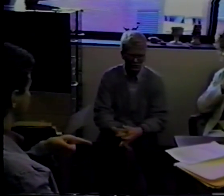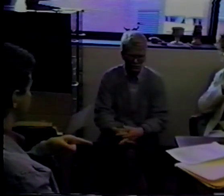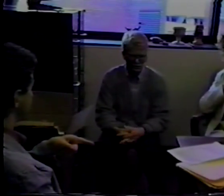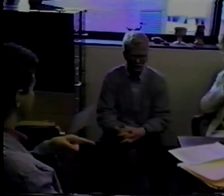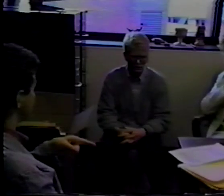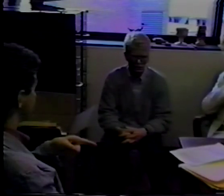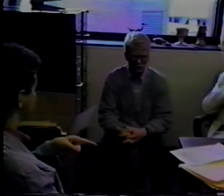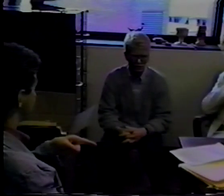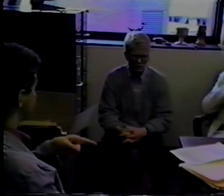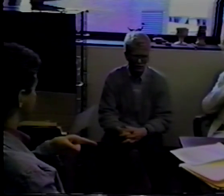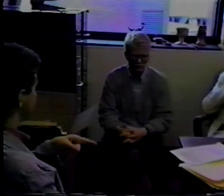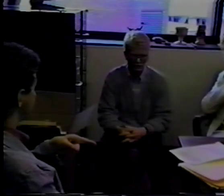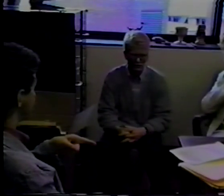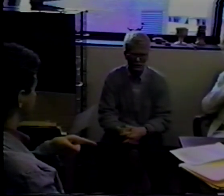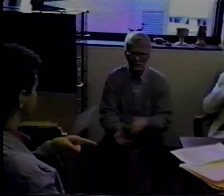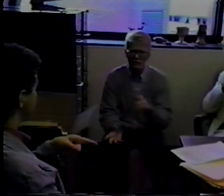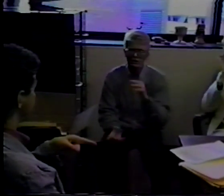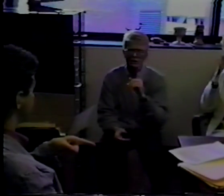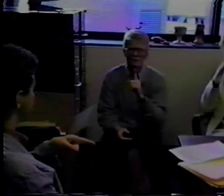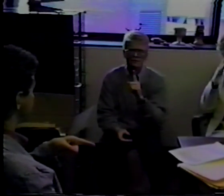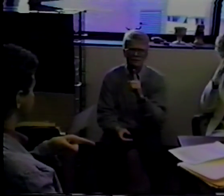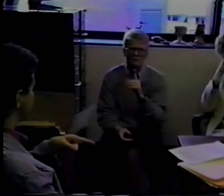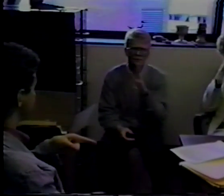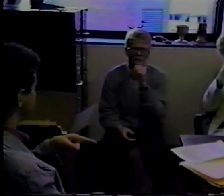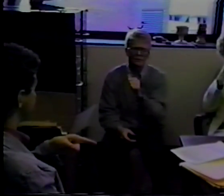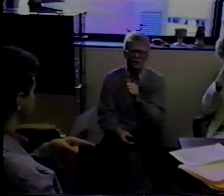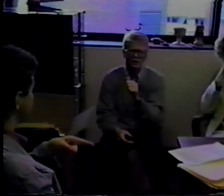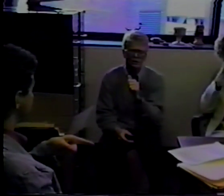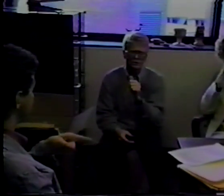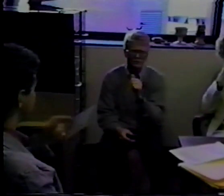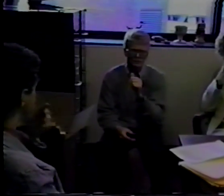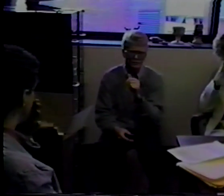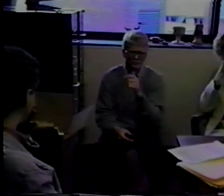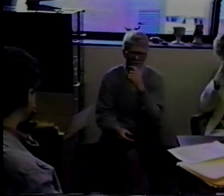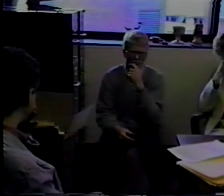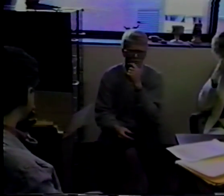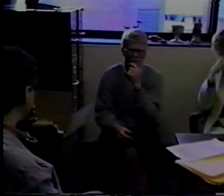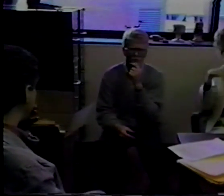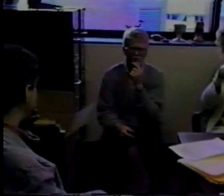Professor: You know what? What I'm thinking?